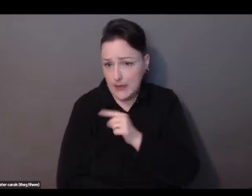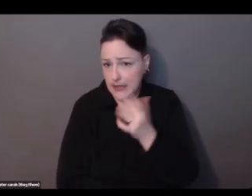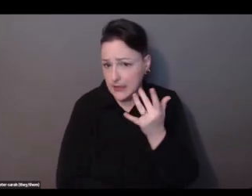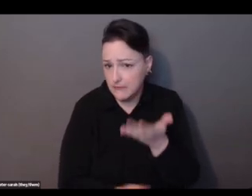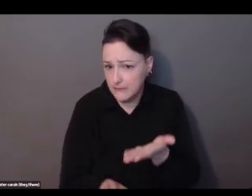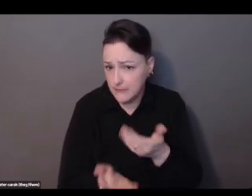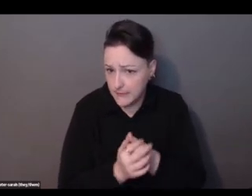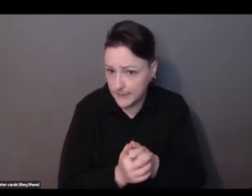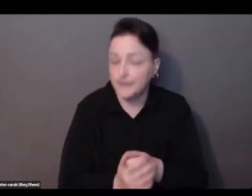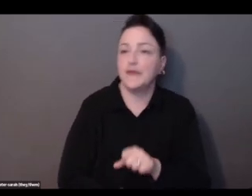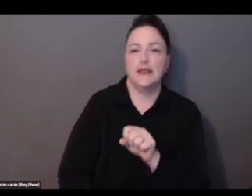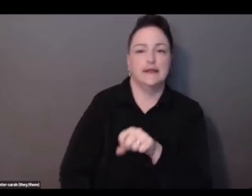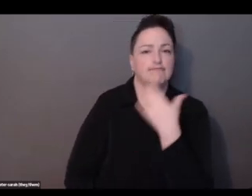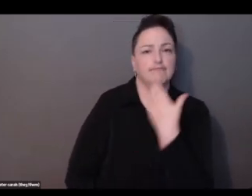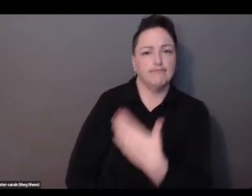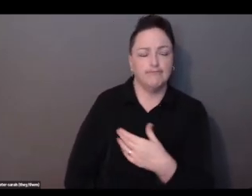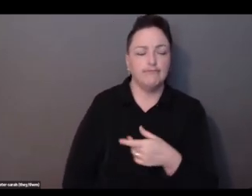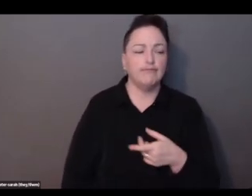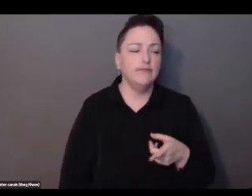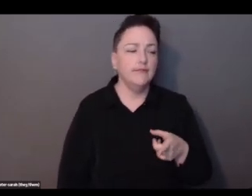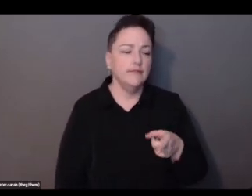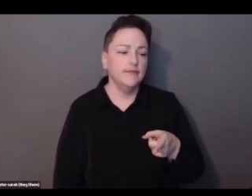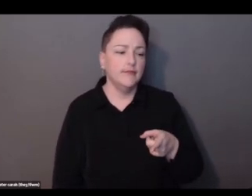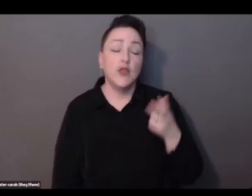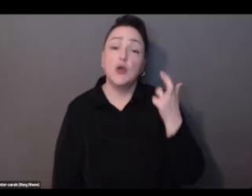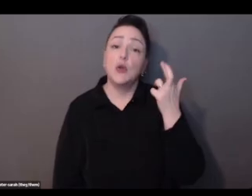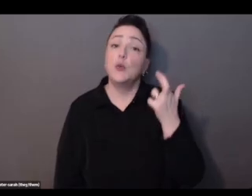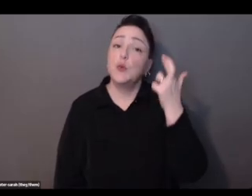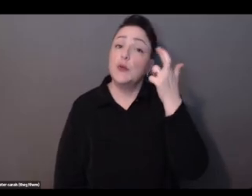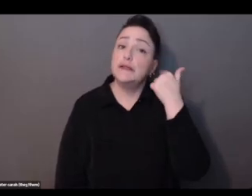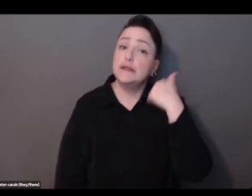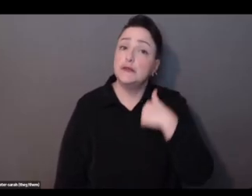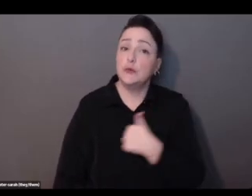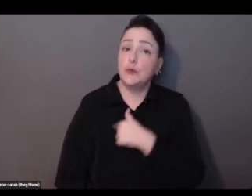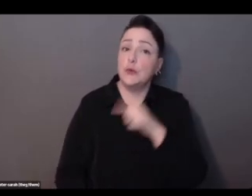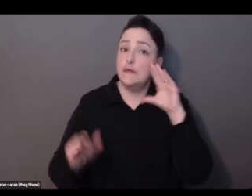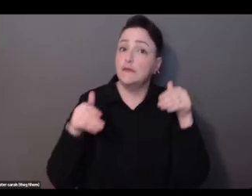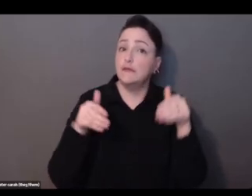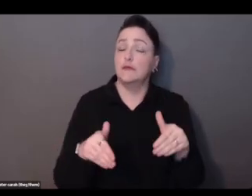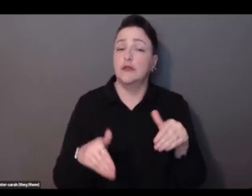That is the reason we focused on 2021 data,